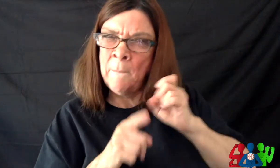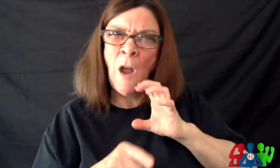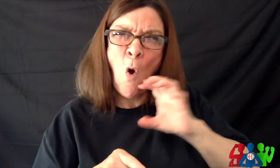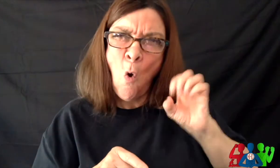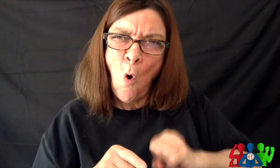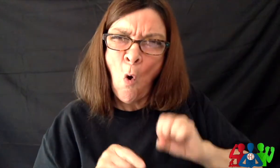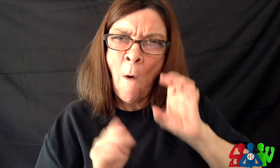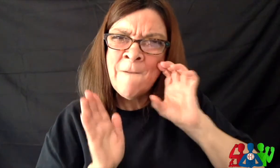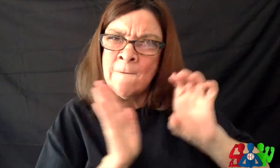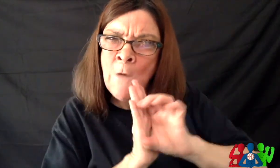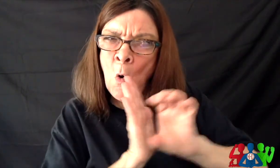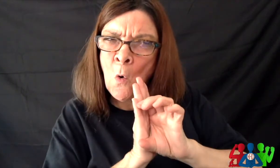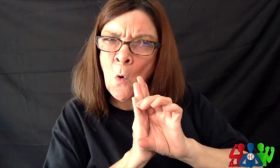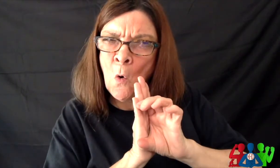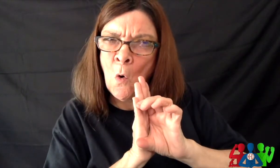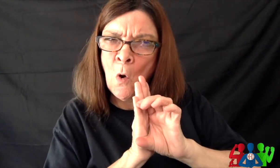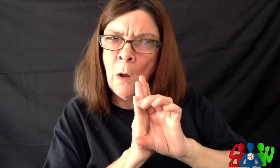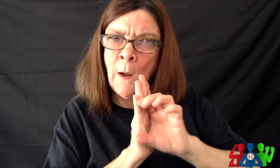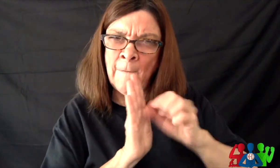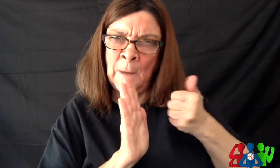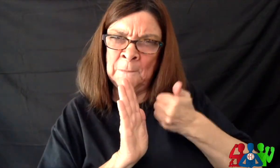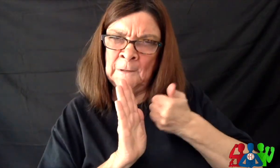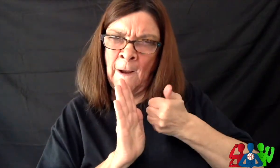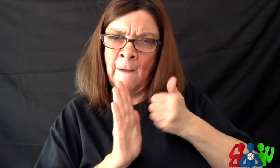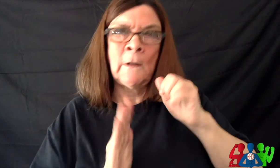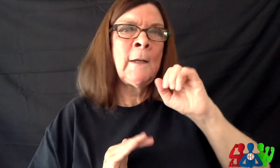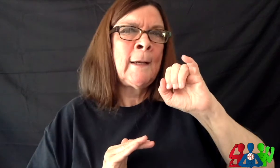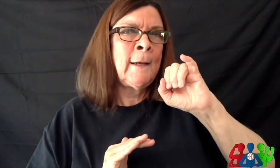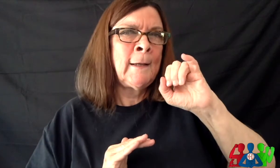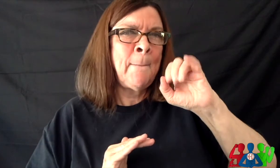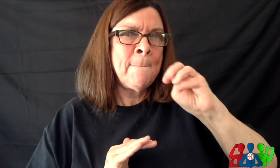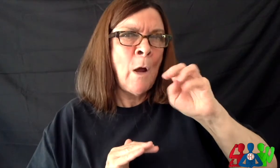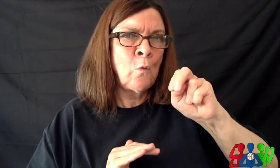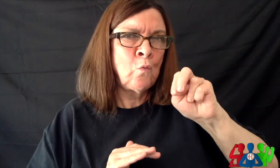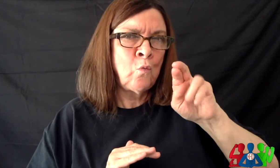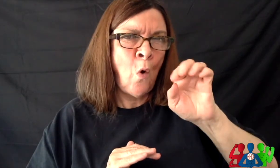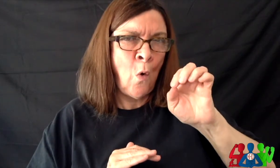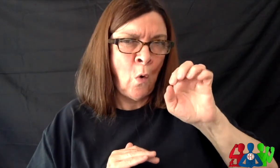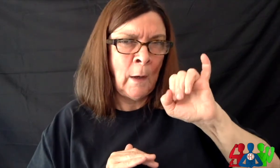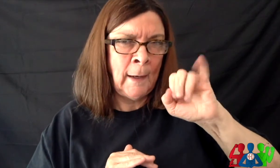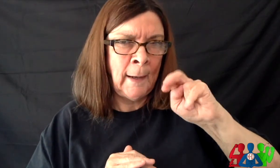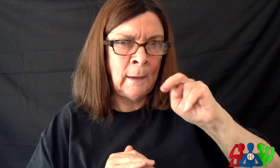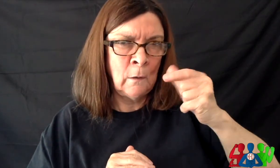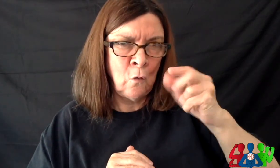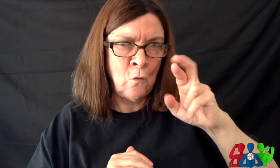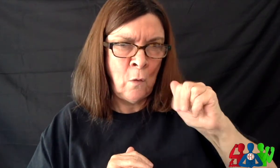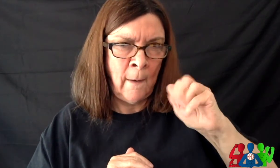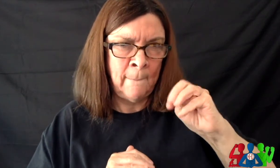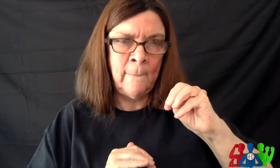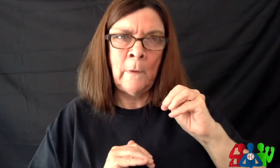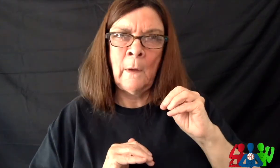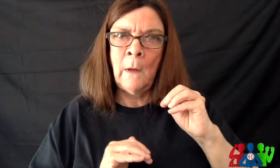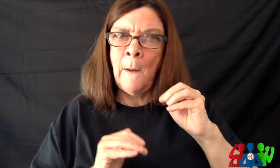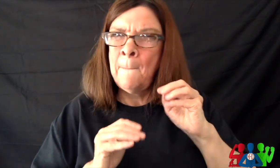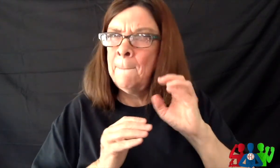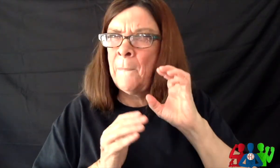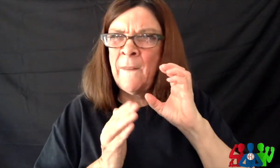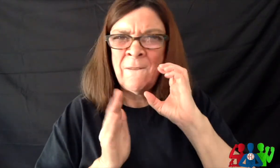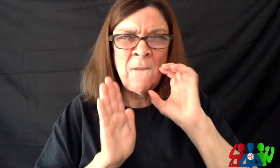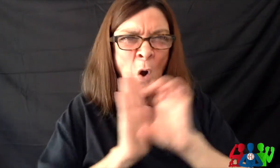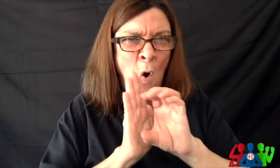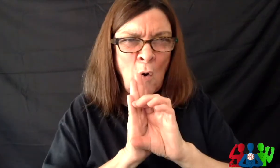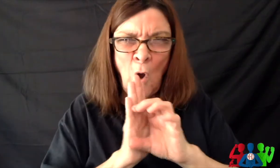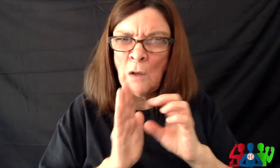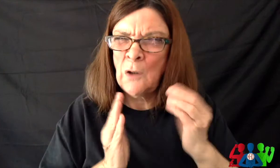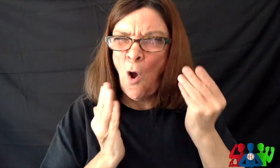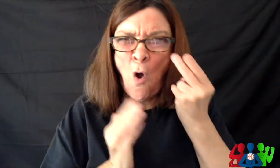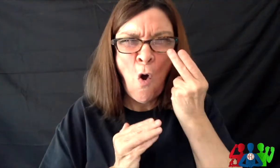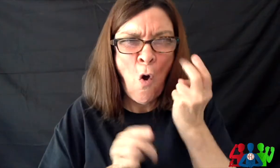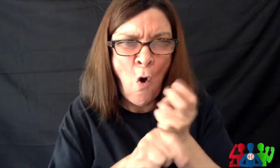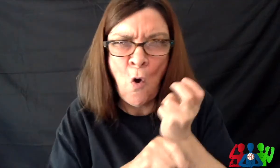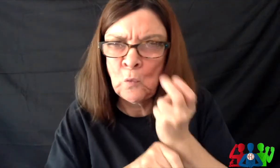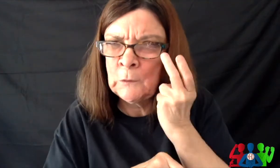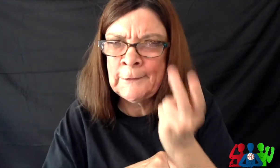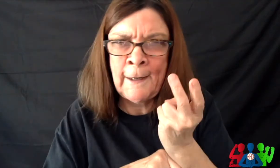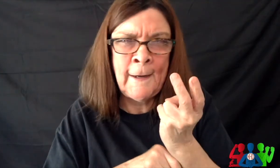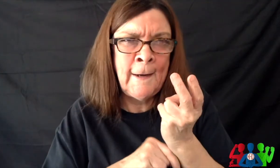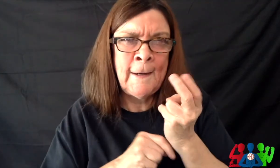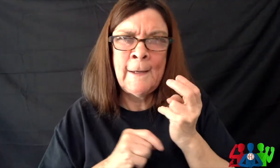really enjoy painting people of color. This is from an old photo of himself. The photo of Monroe